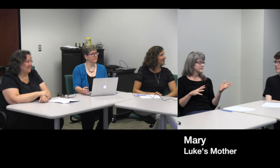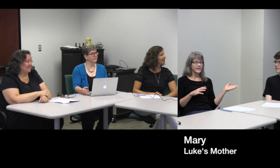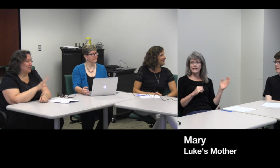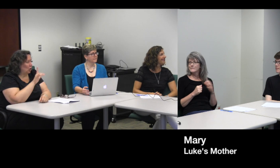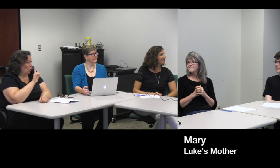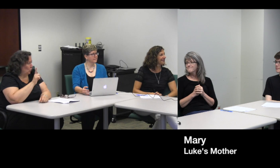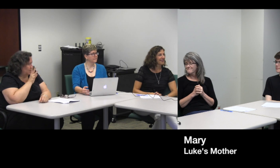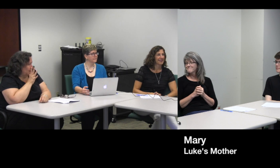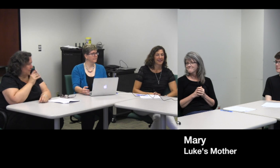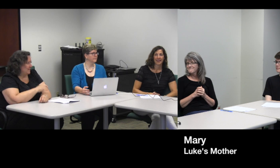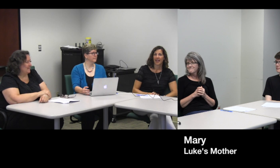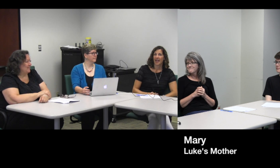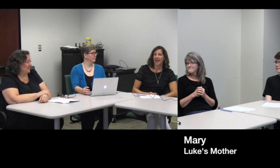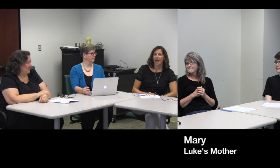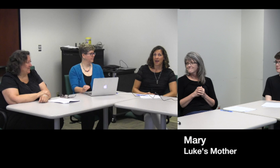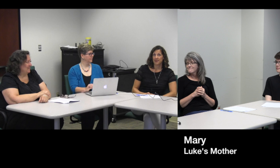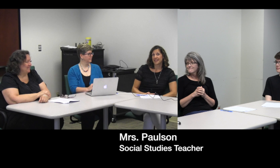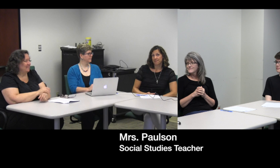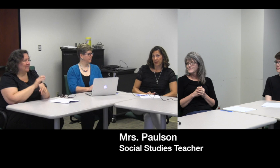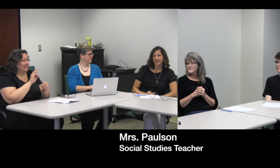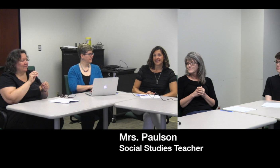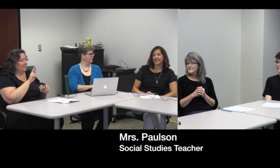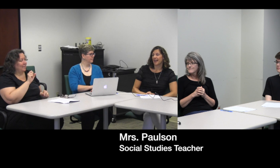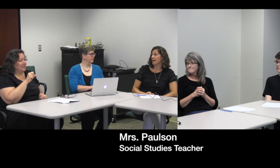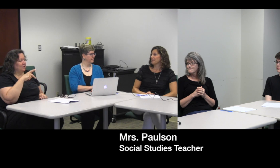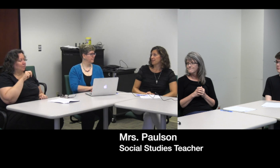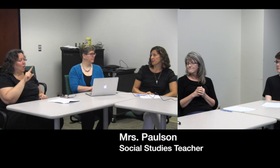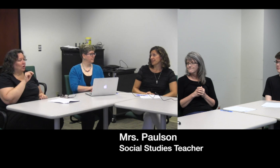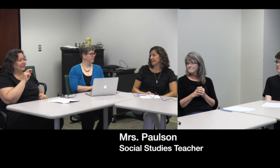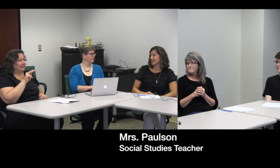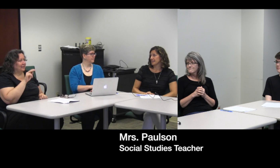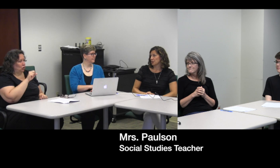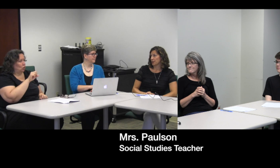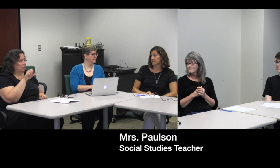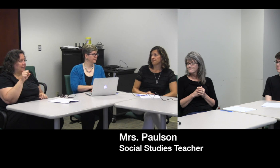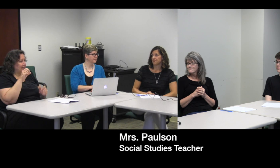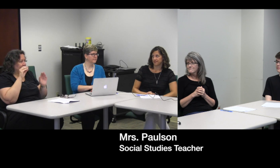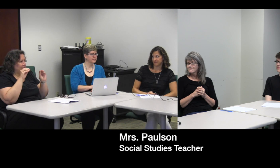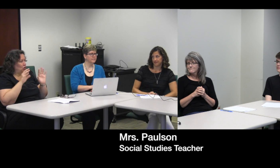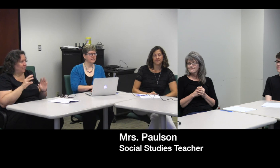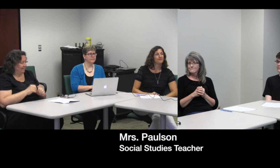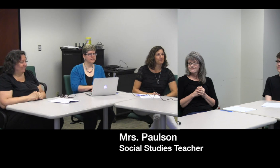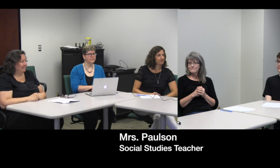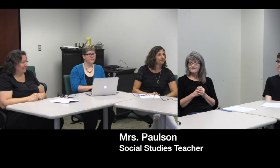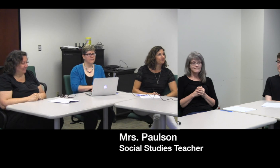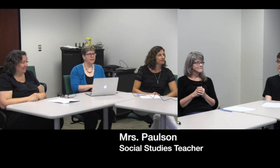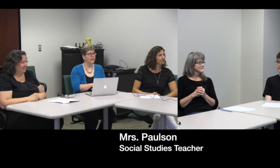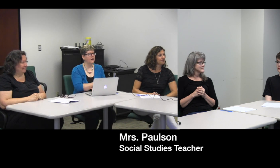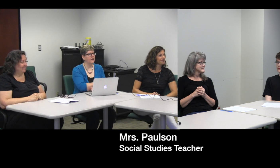Luke's mother. I'm Mrs. Paulson. I'm the social studies teacher.